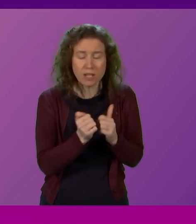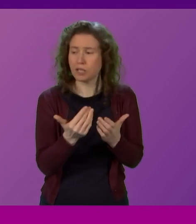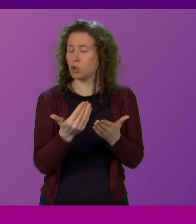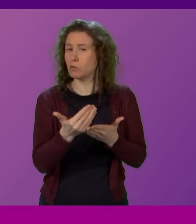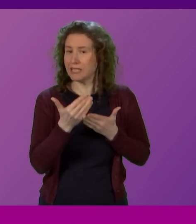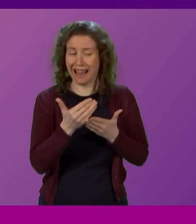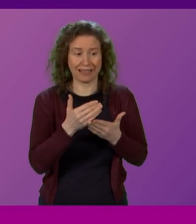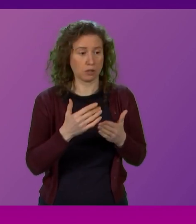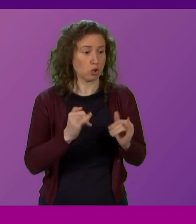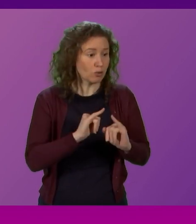critical and life-saving care.